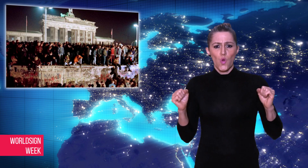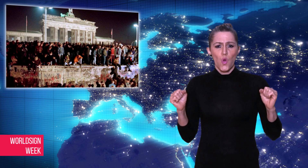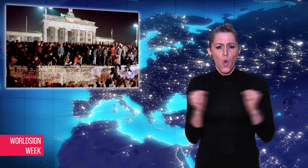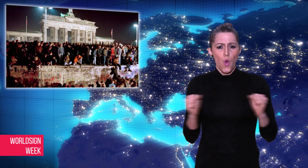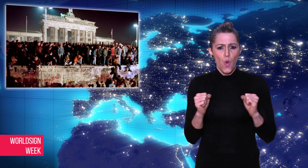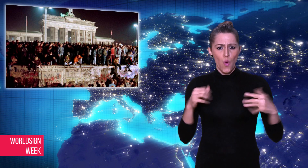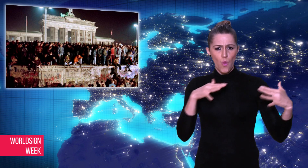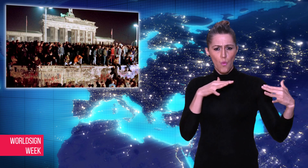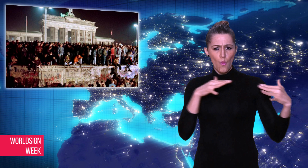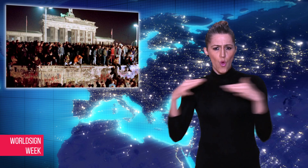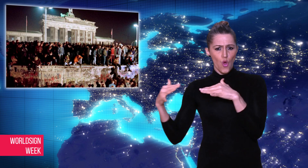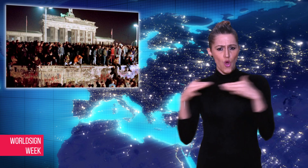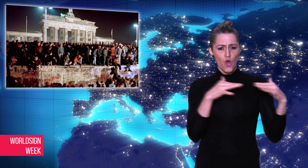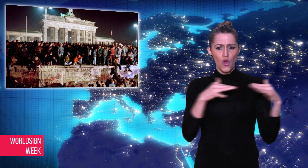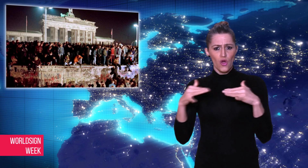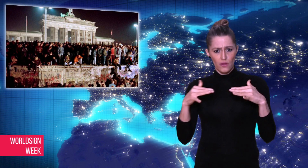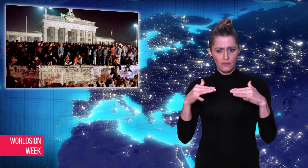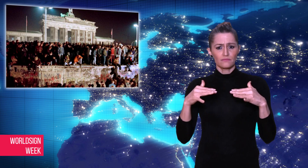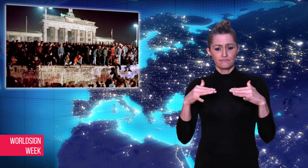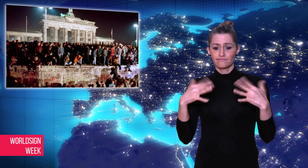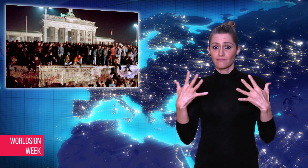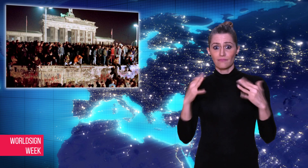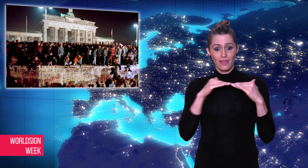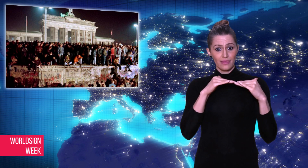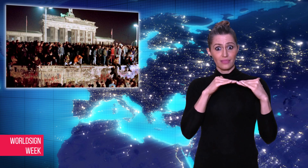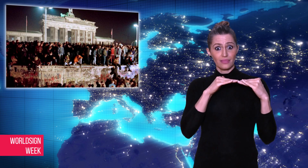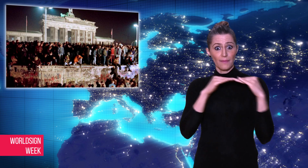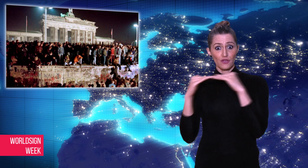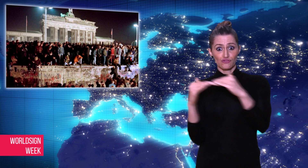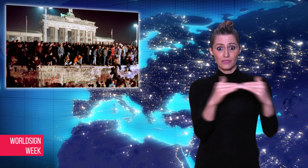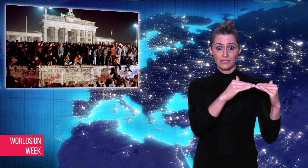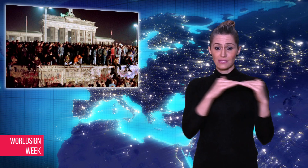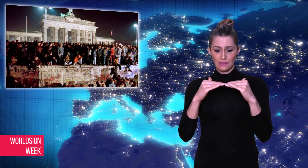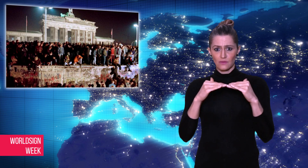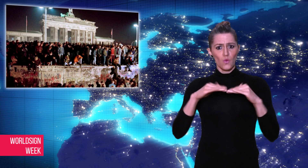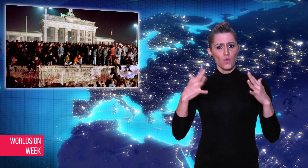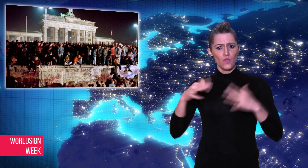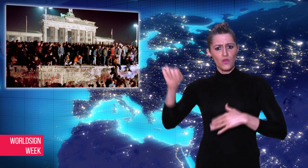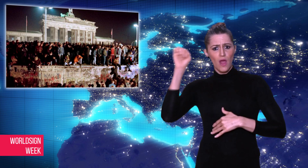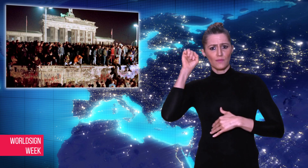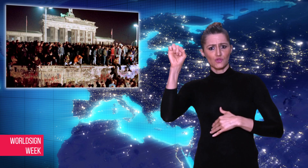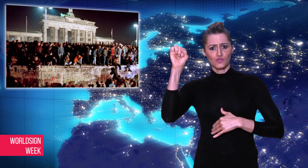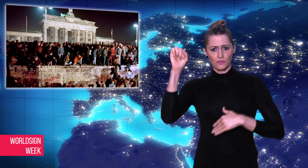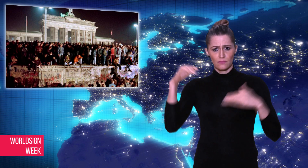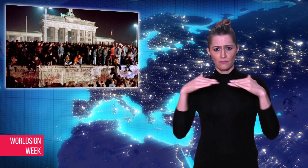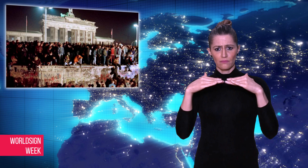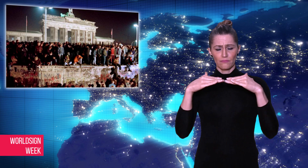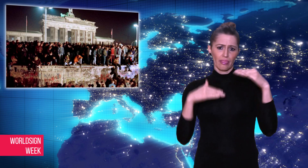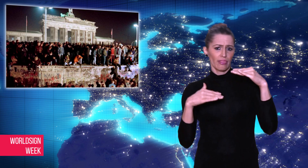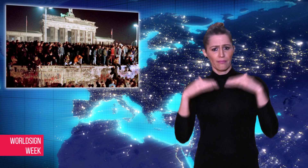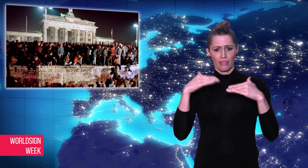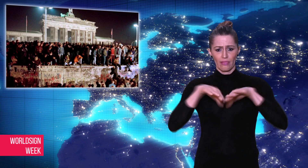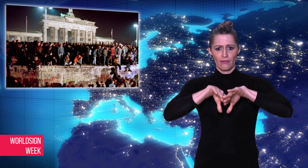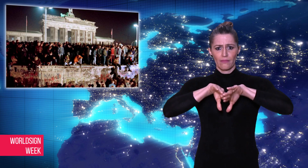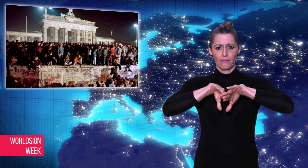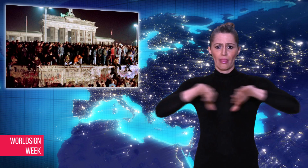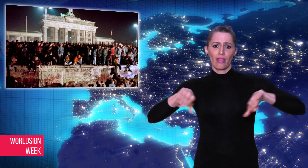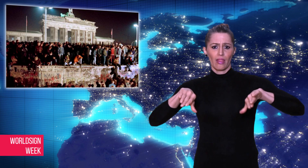Cold War for 28 years splitting democracy